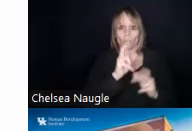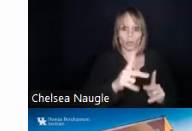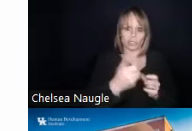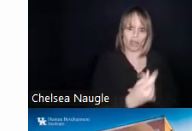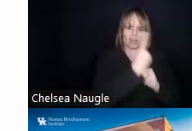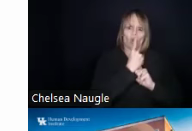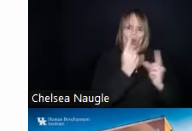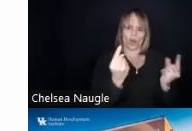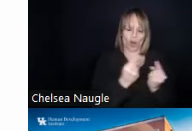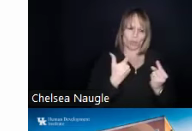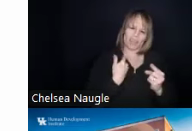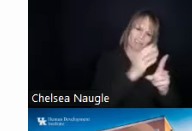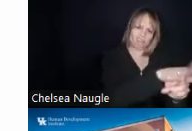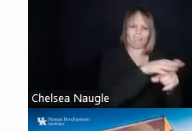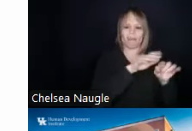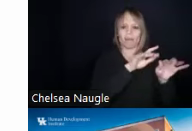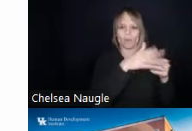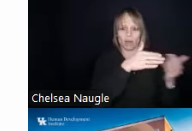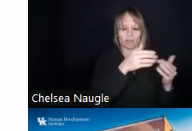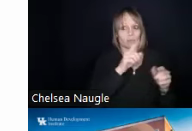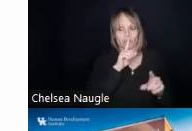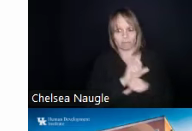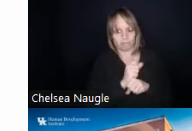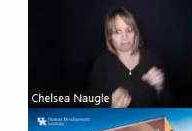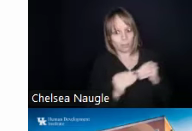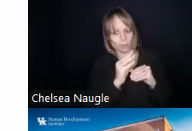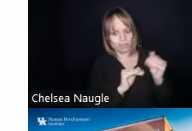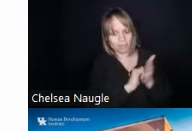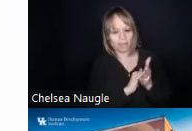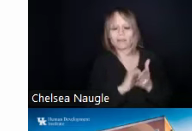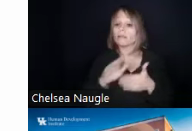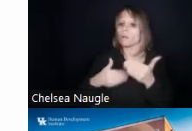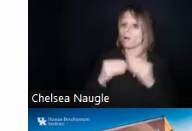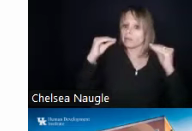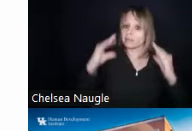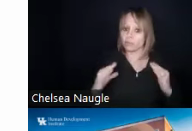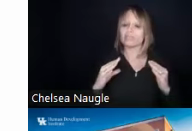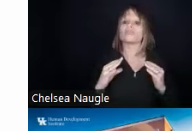actually much more than that. So, all the instructors in the study teach self-defense in a way that goes